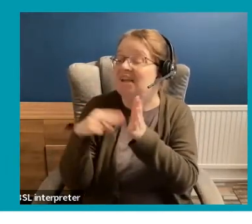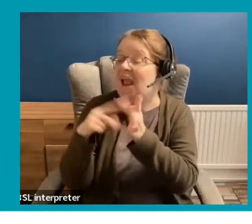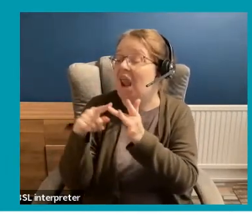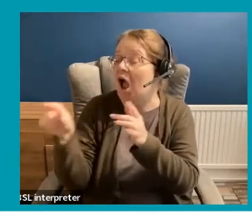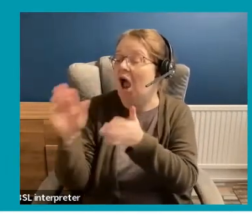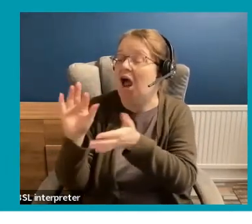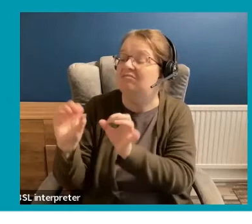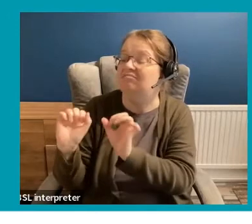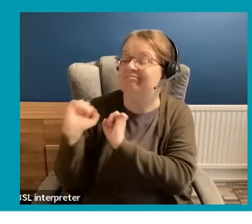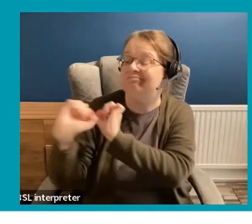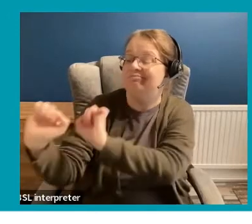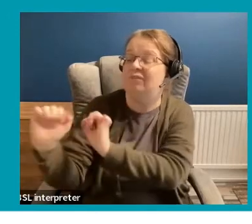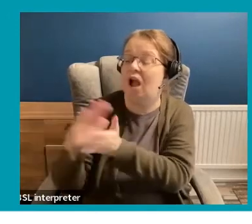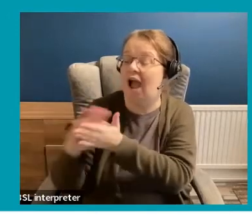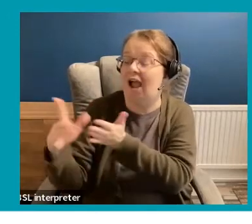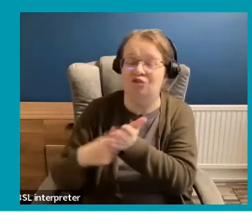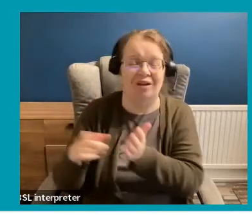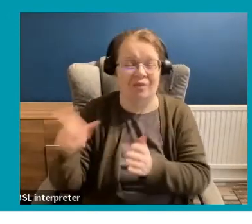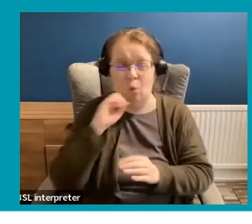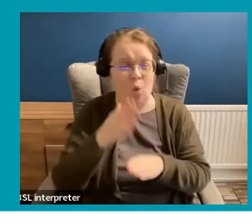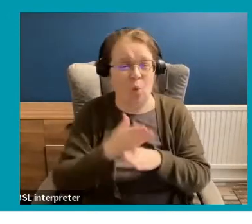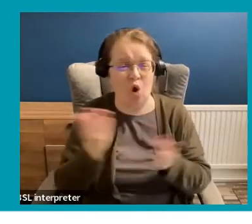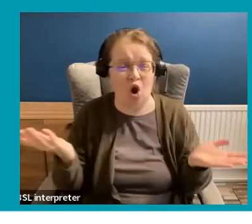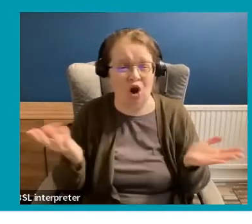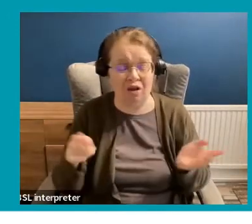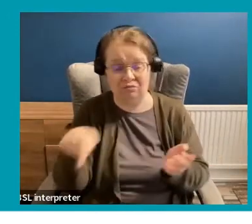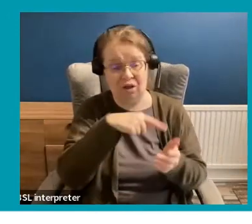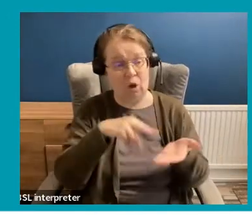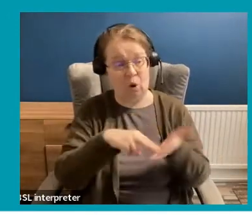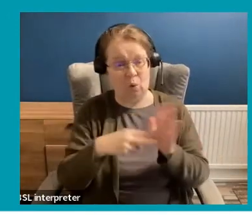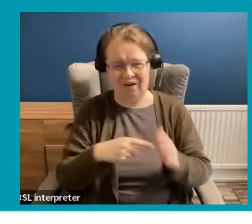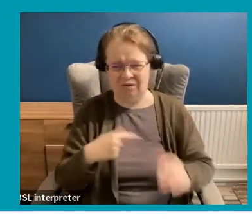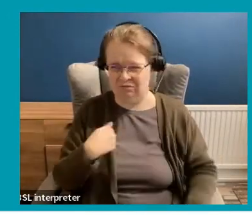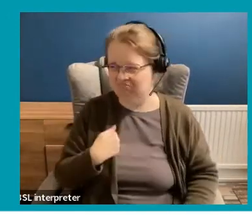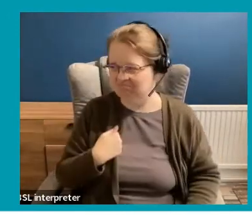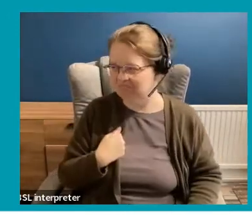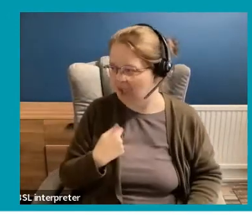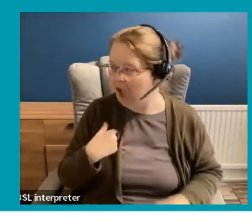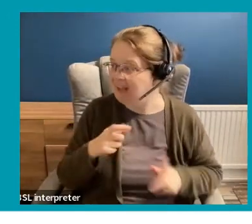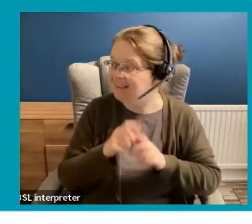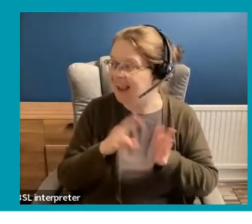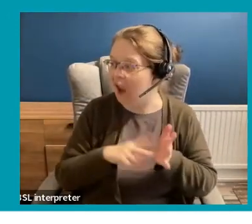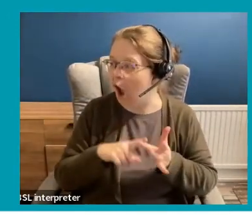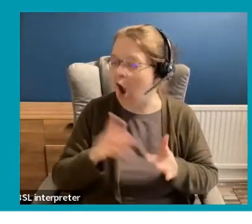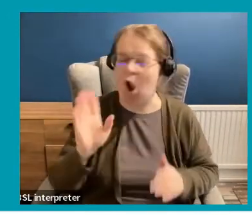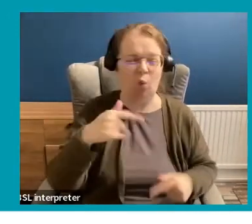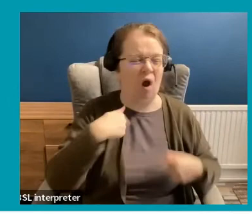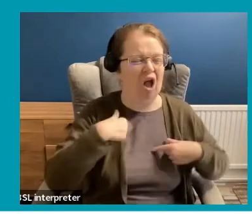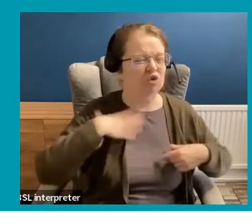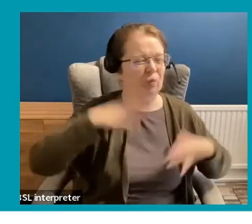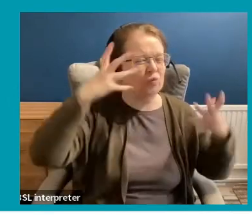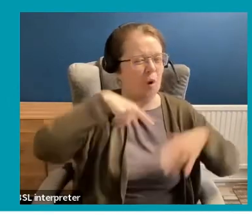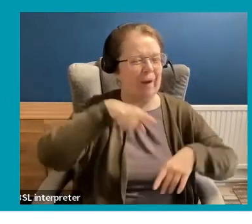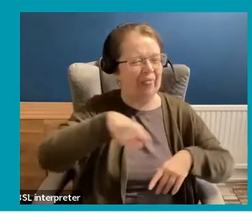And that's when it's never going to work because people in the organization think I don't need to worry about DNI because that guy in that corner does that for us.